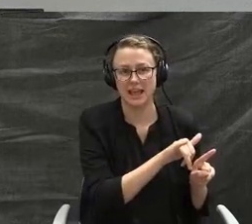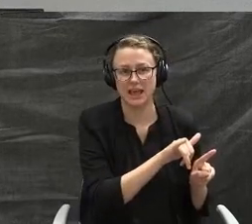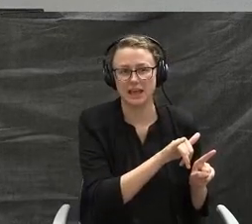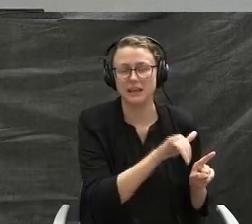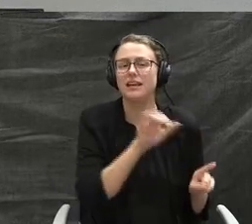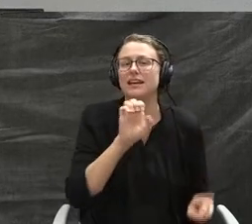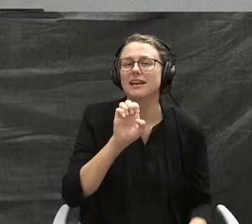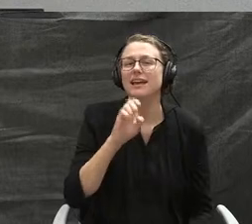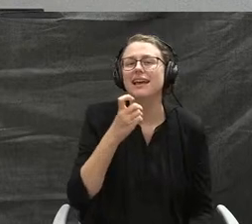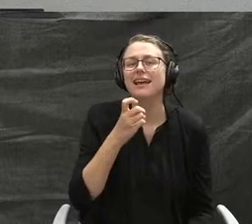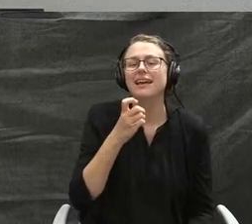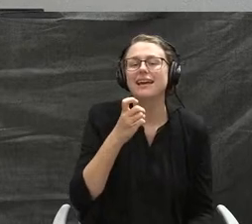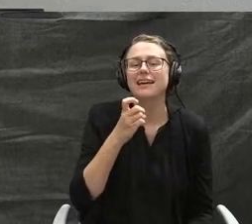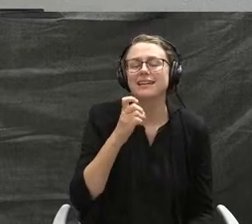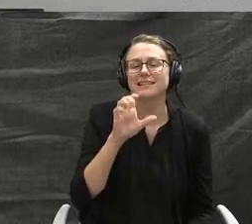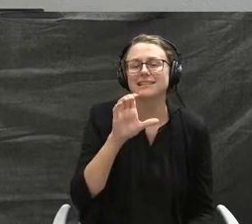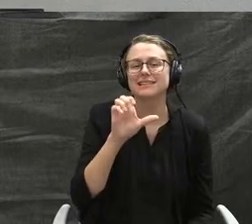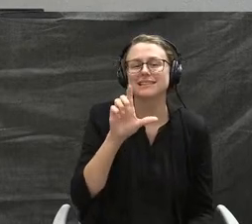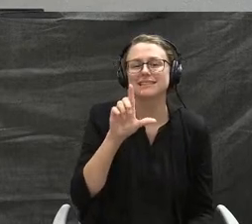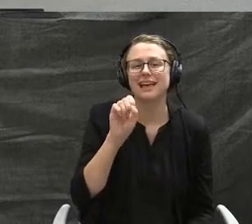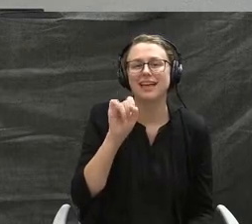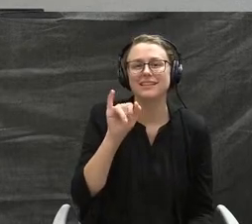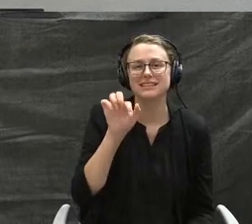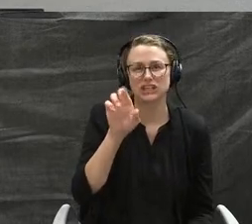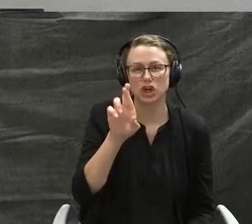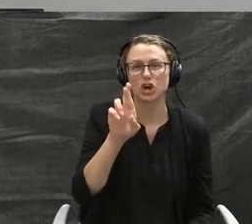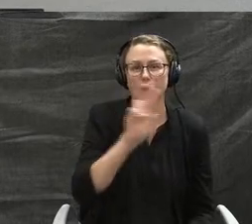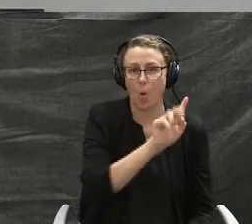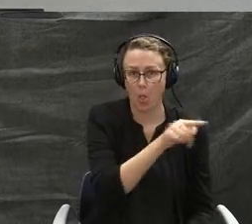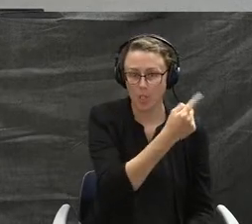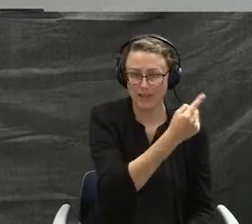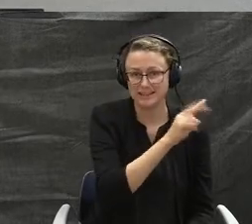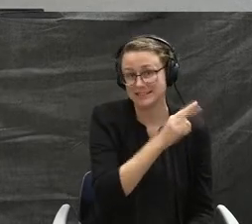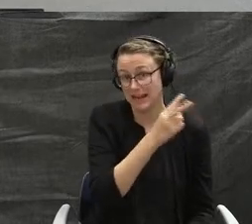Excelsior only. And the second and third graders, the 4th and